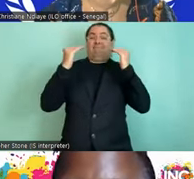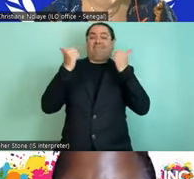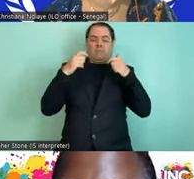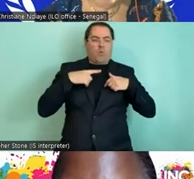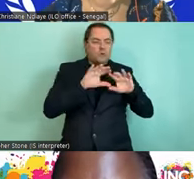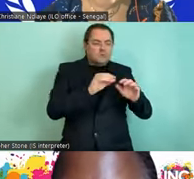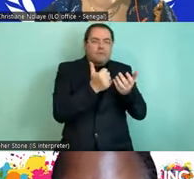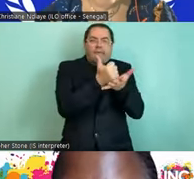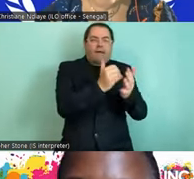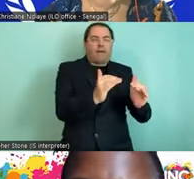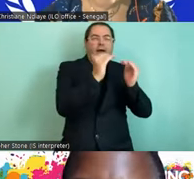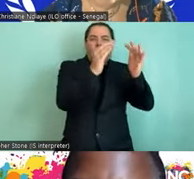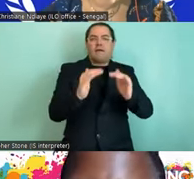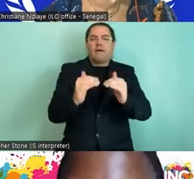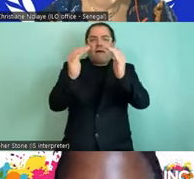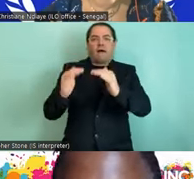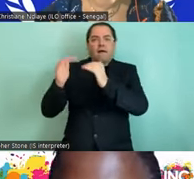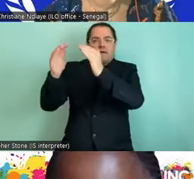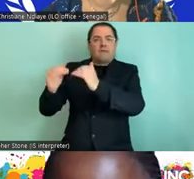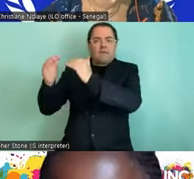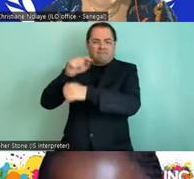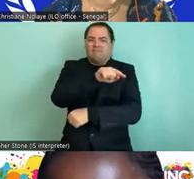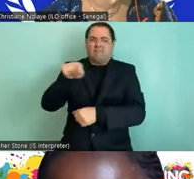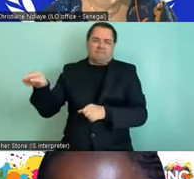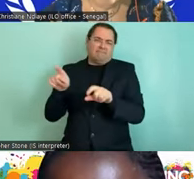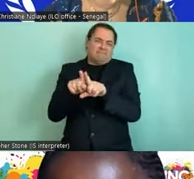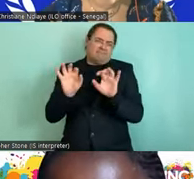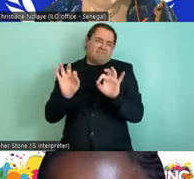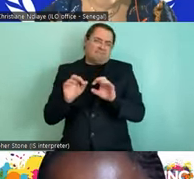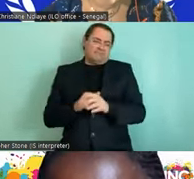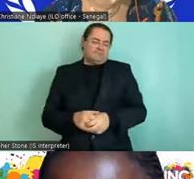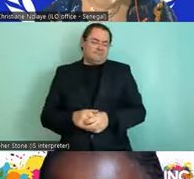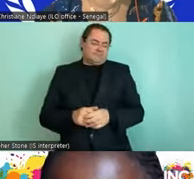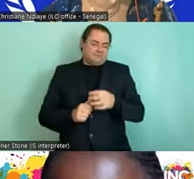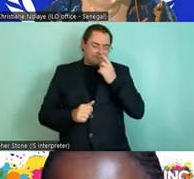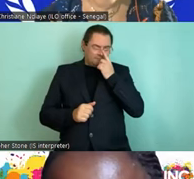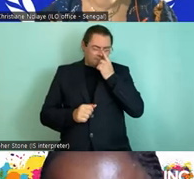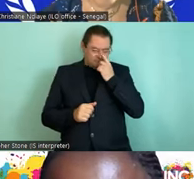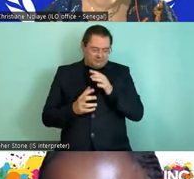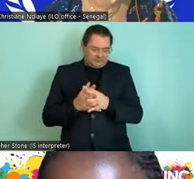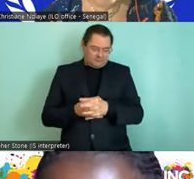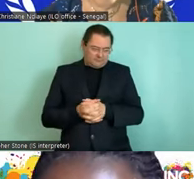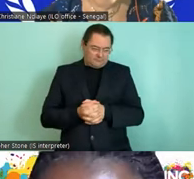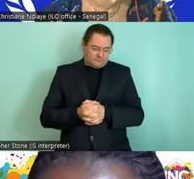within your vendor breweries but also extended to partners across the value chain,